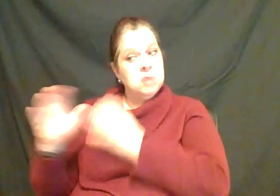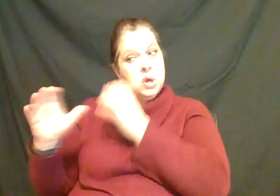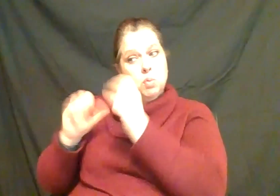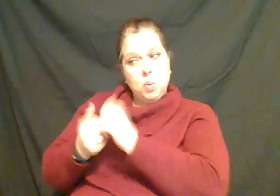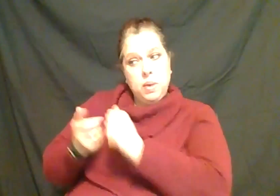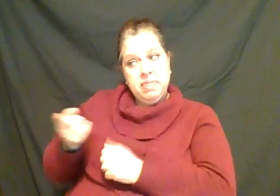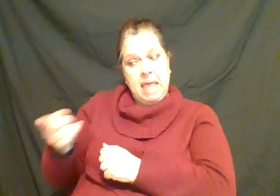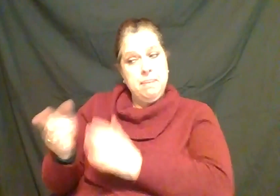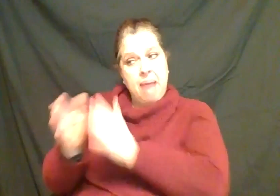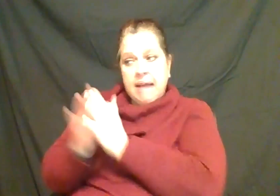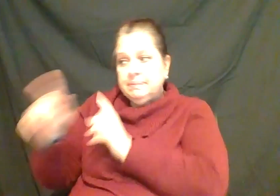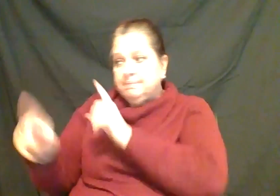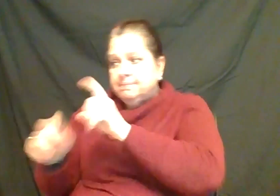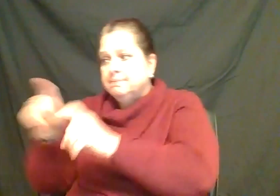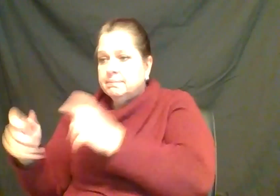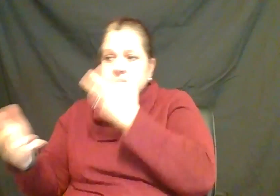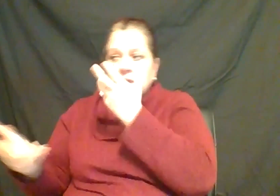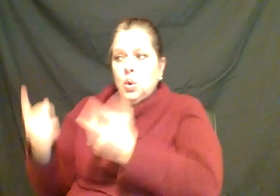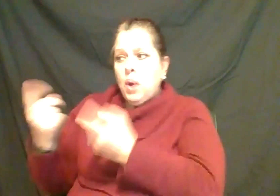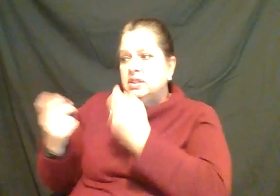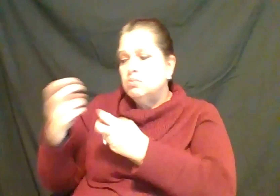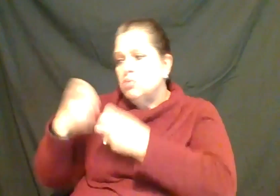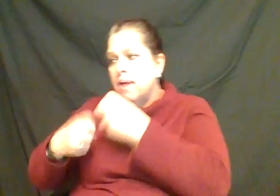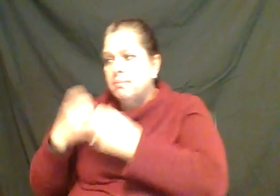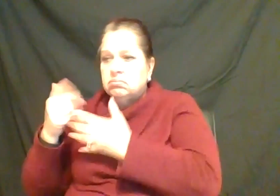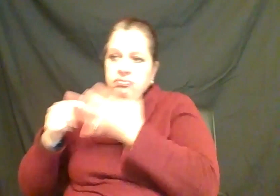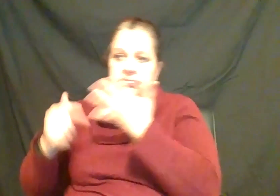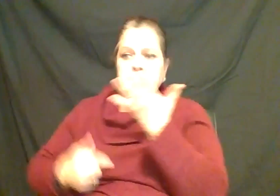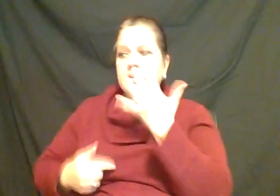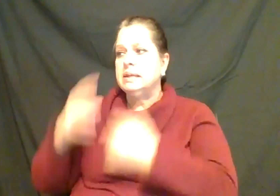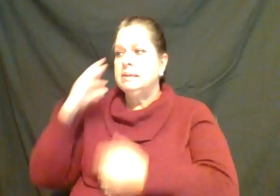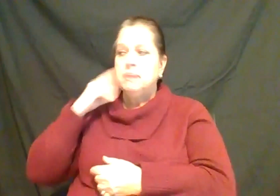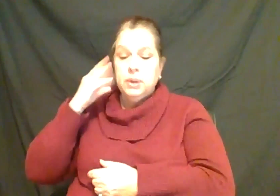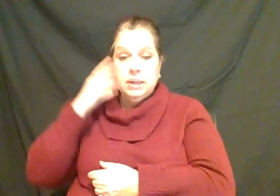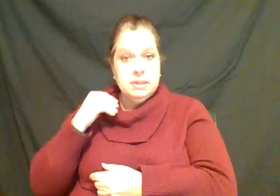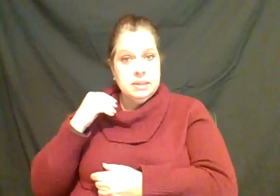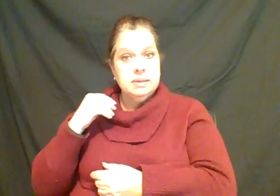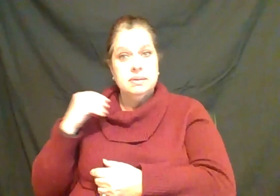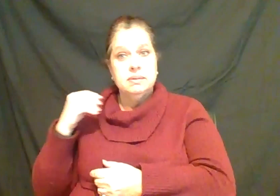them and what are some of the questions that they may have had in experiencing use of the 4x4